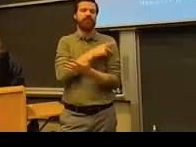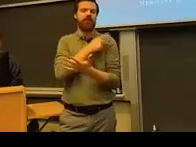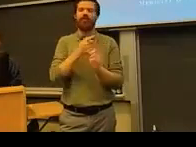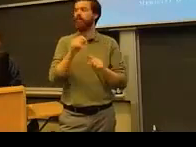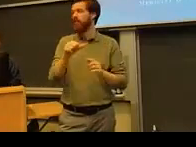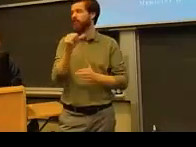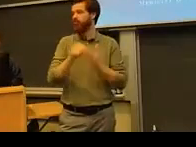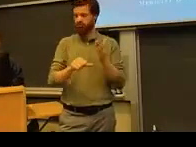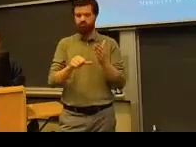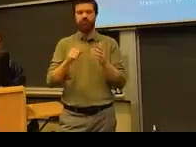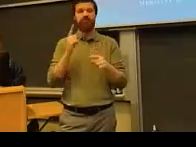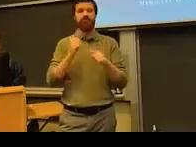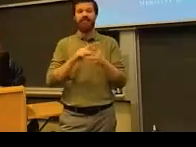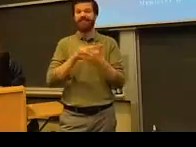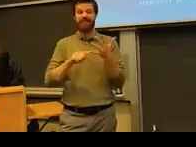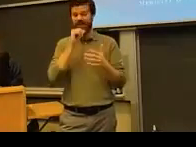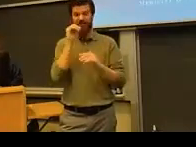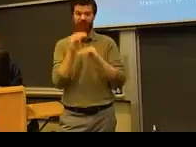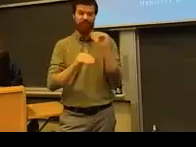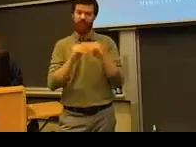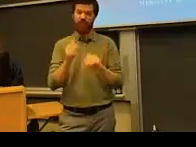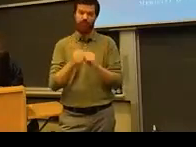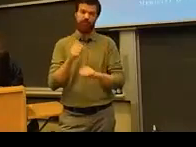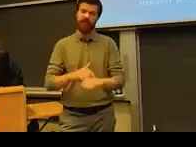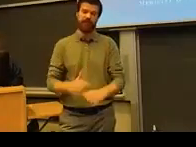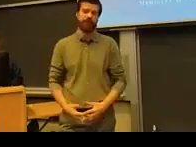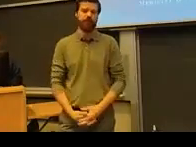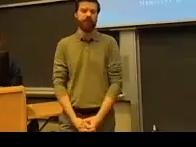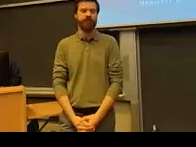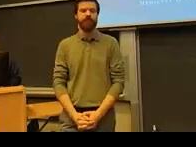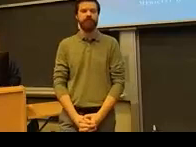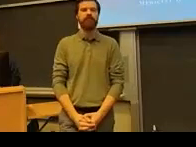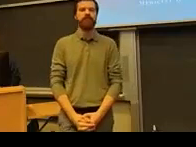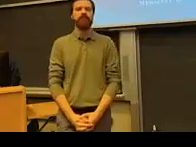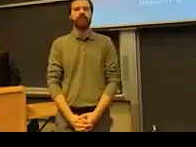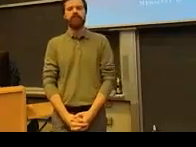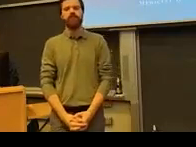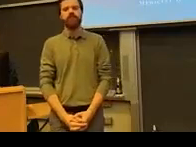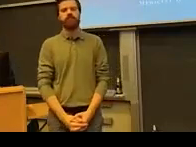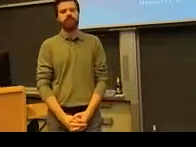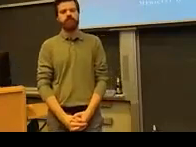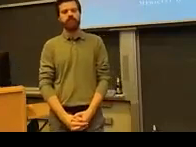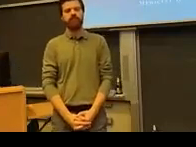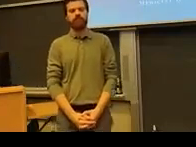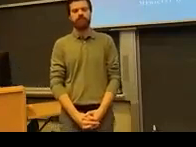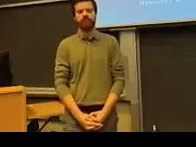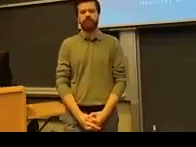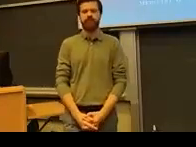as well are are not particularly comfortable most of the time um and it it in retro respect it's